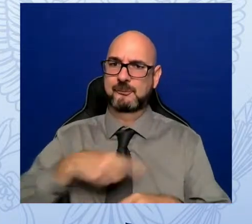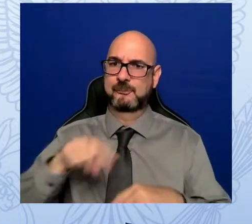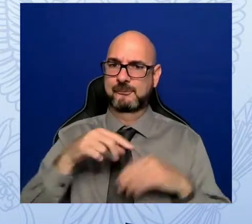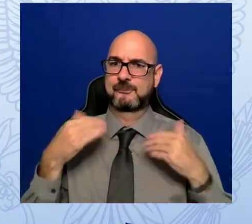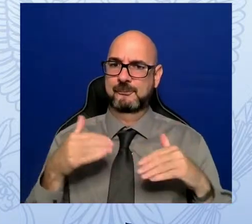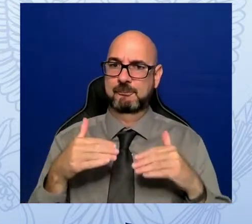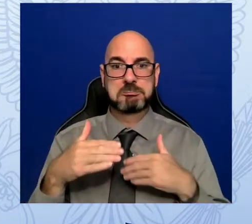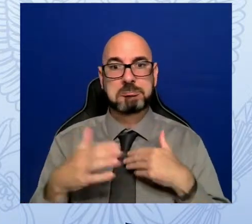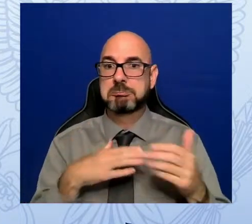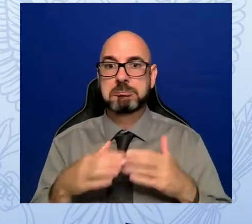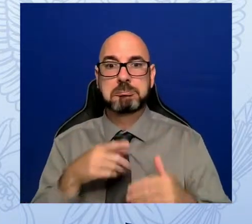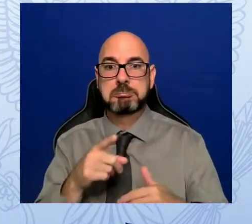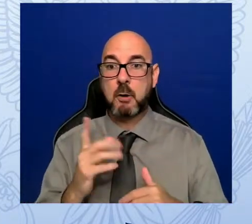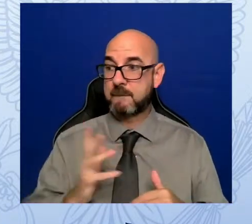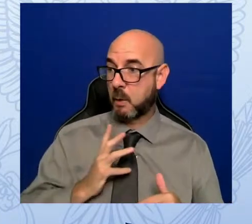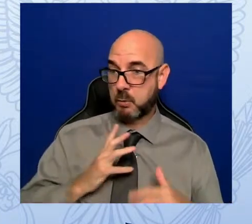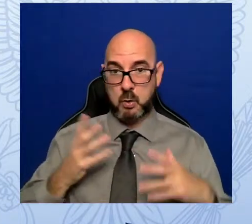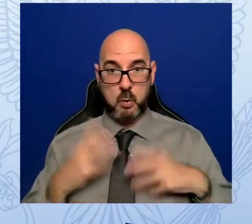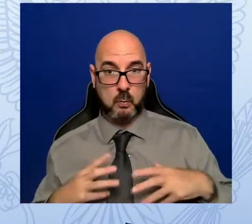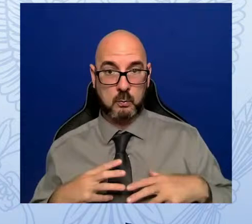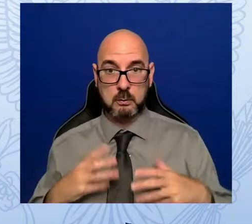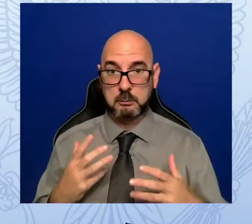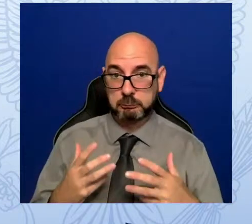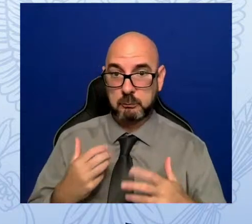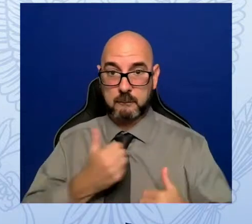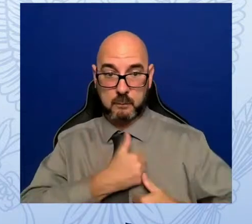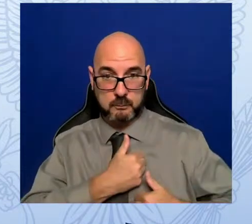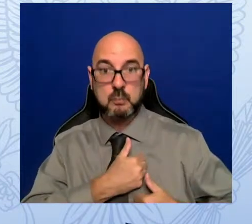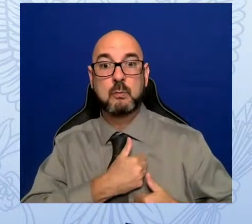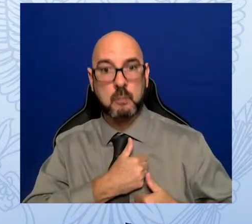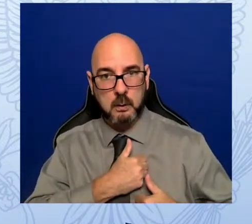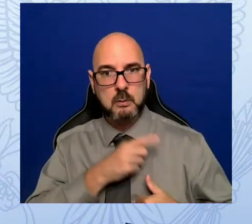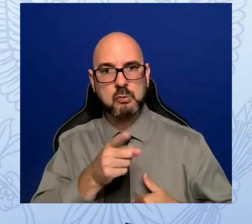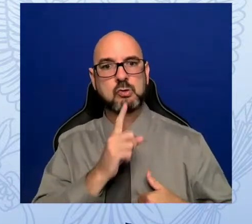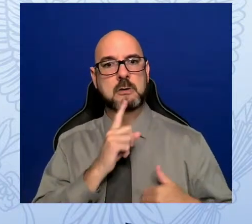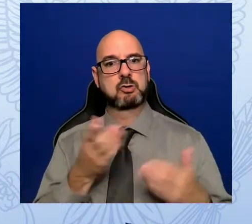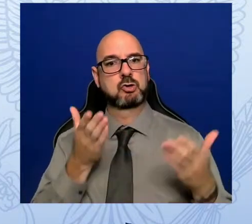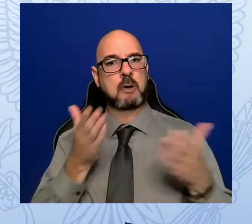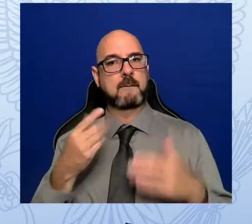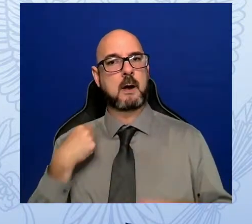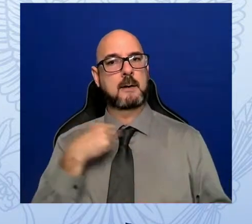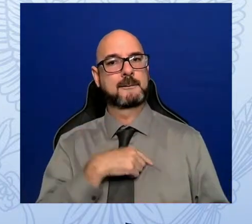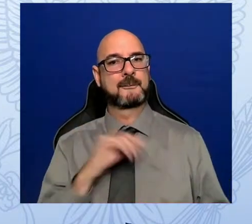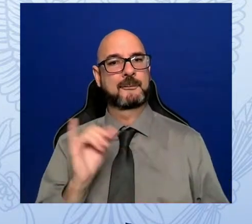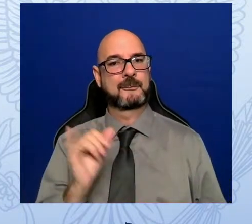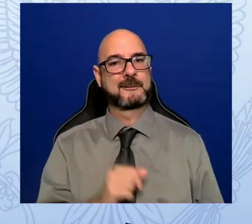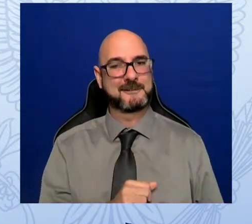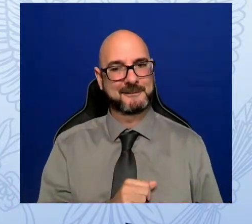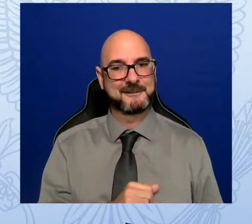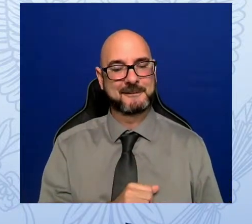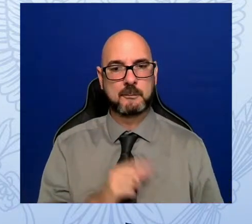you serve our country too. That's why Joining Forces, my White House initiative